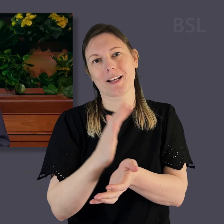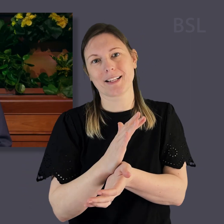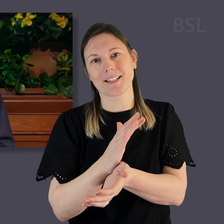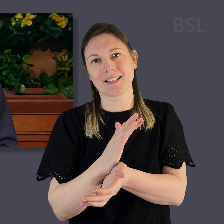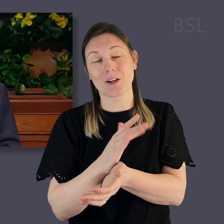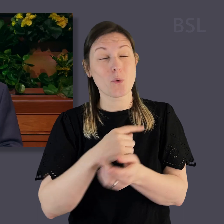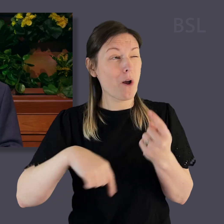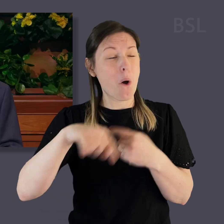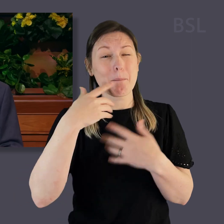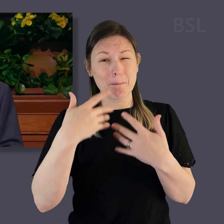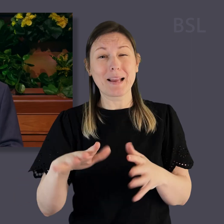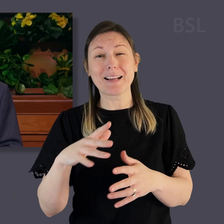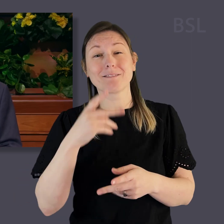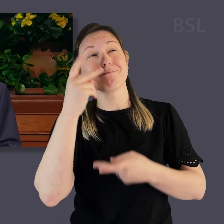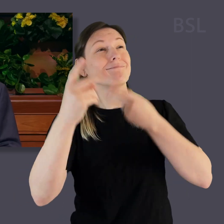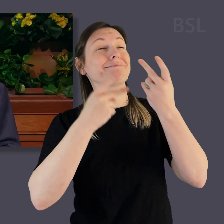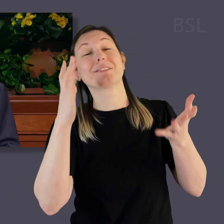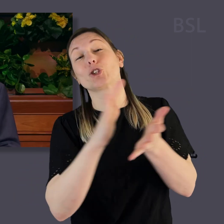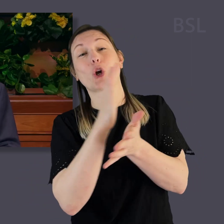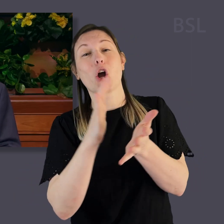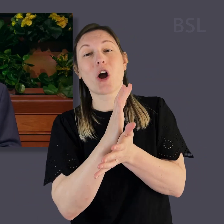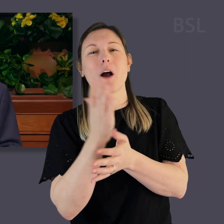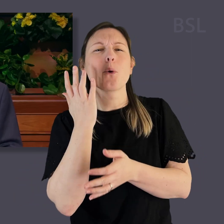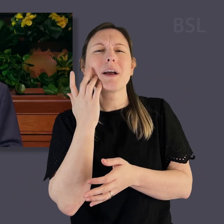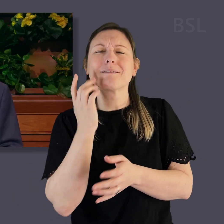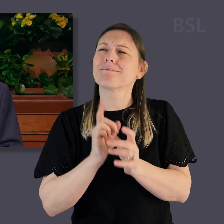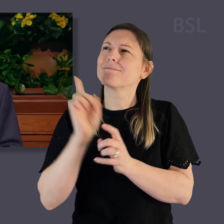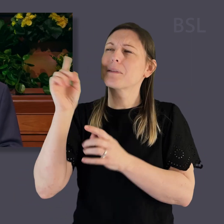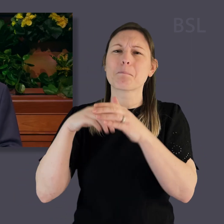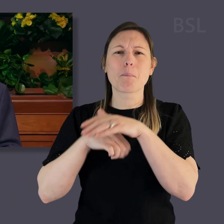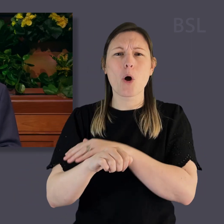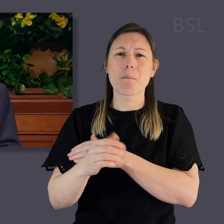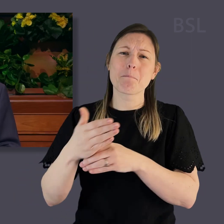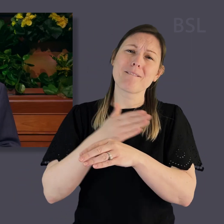We all shouted for joy in our pre-mortal life when we heard God's plan of happiness